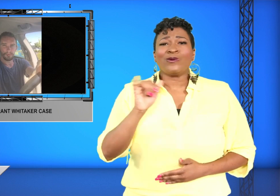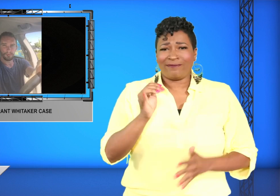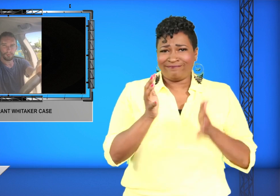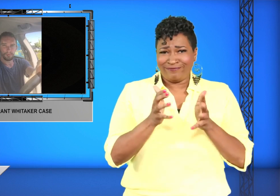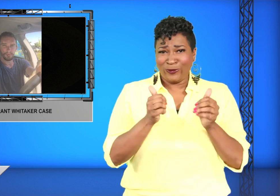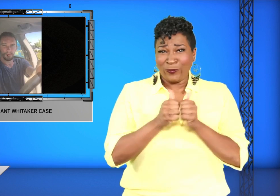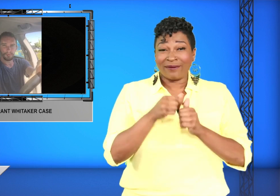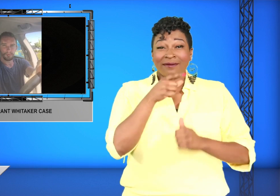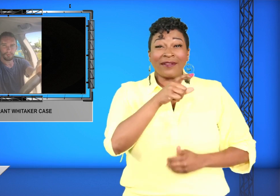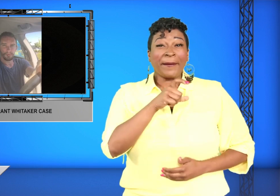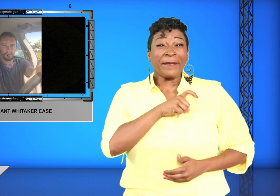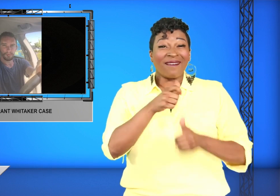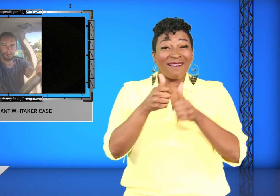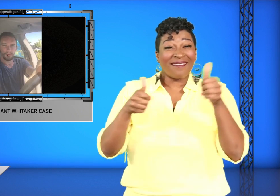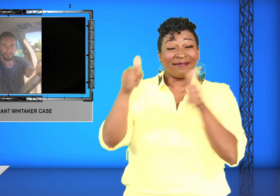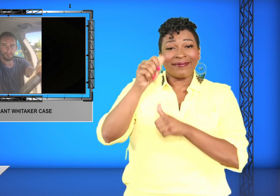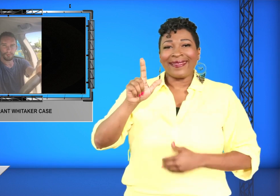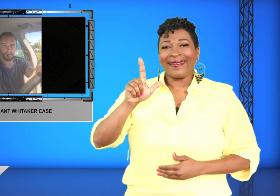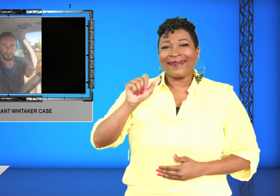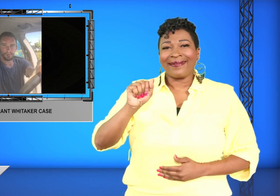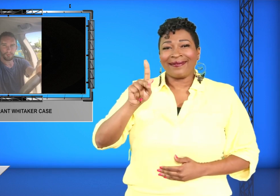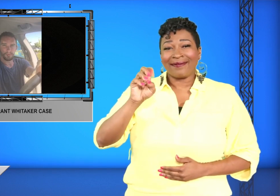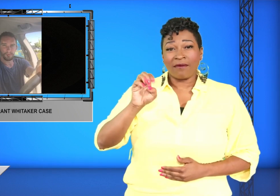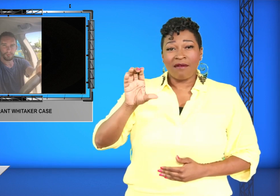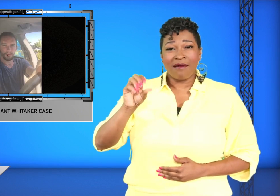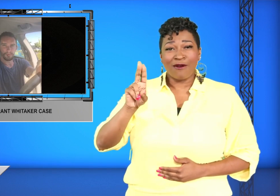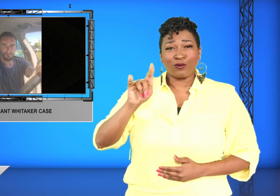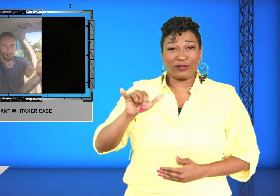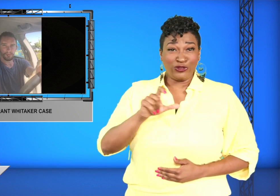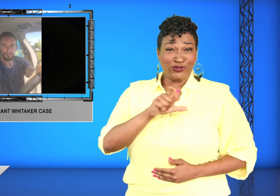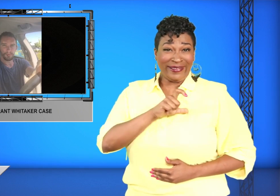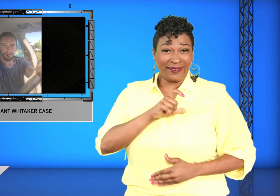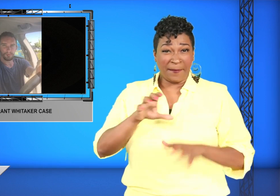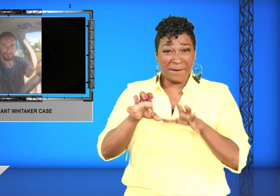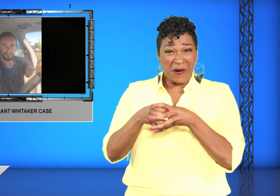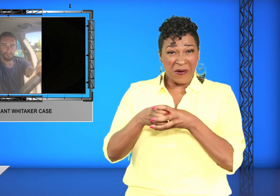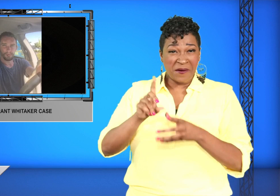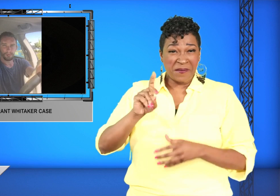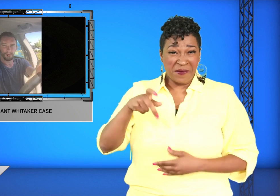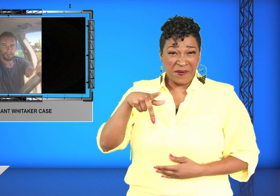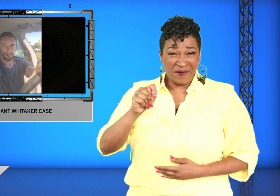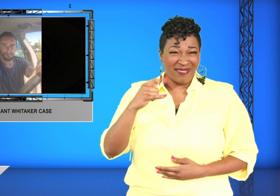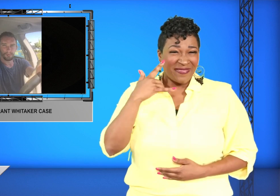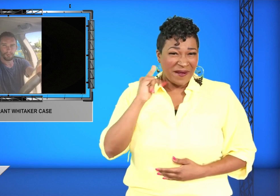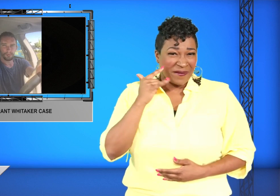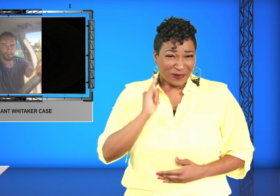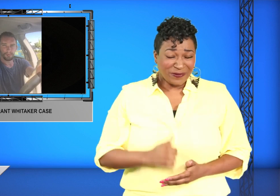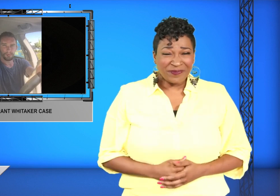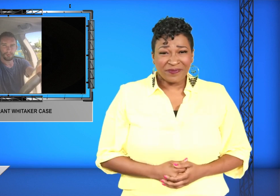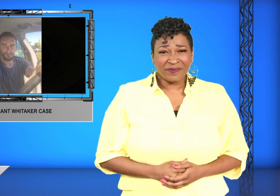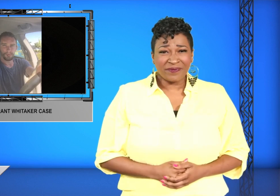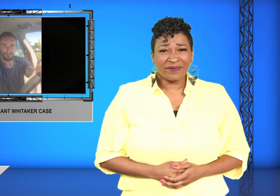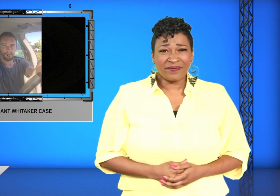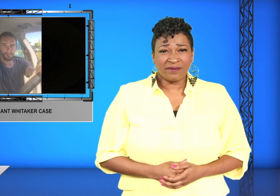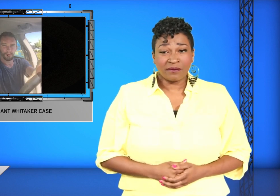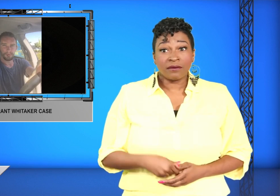We also spoke with authorities at Lake County Sheriff's Department in California.